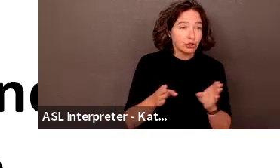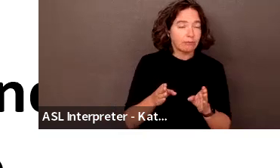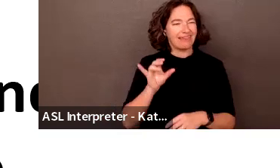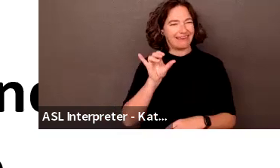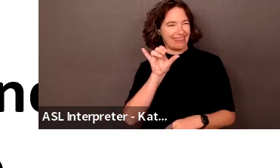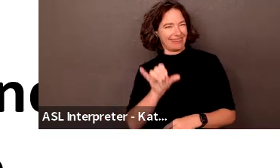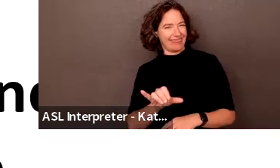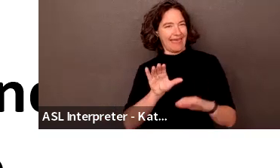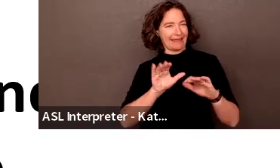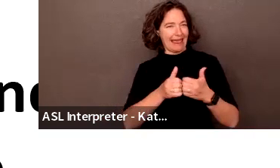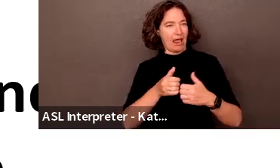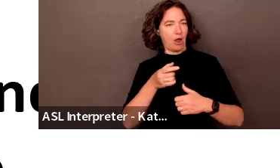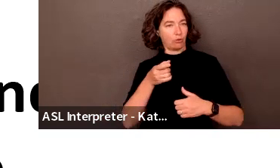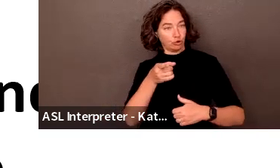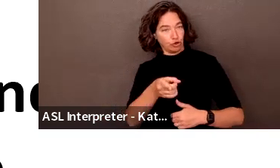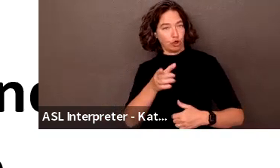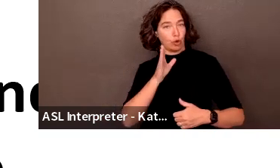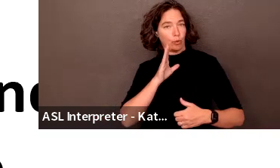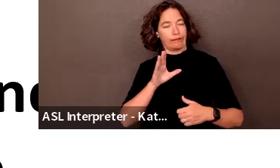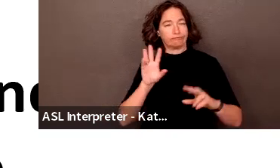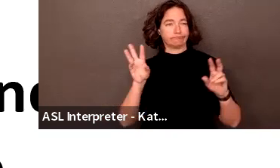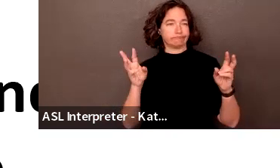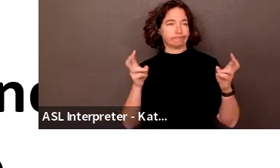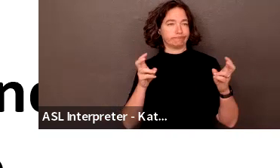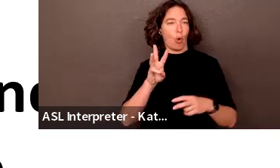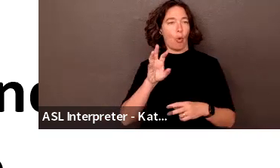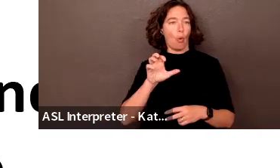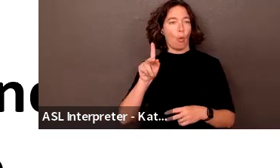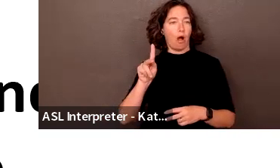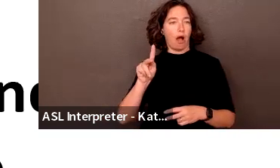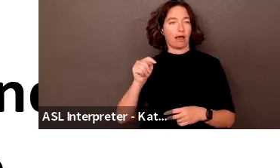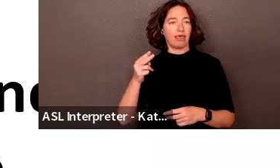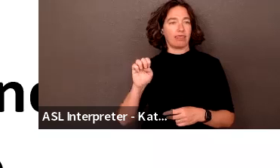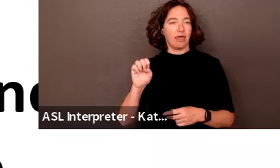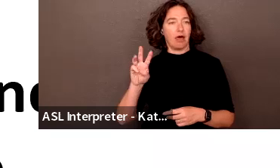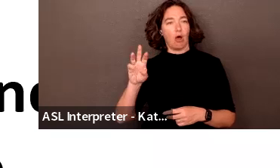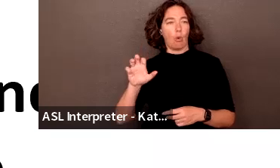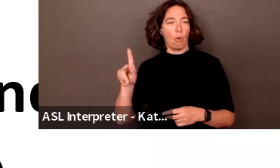that's the plan you're going to do and make the work the plan, protect the